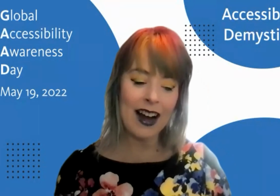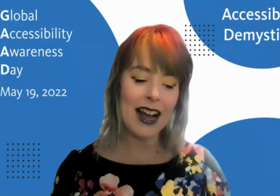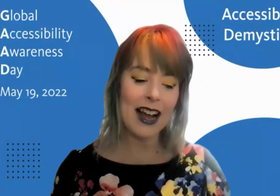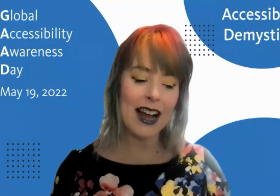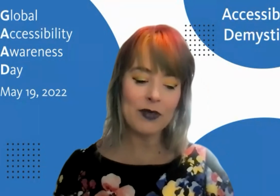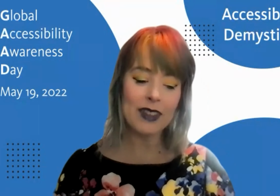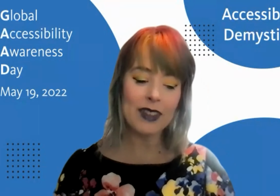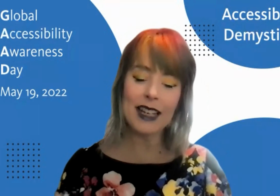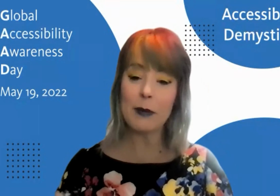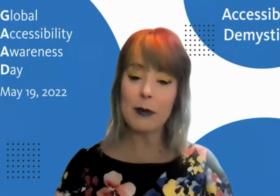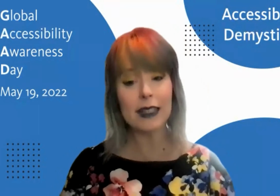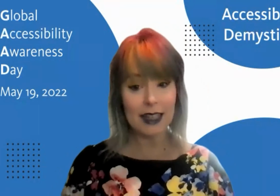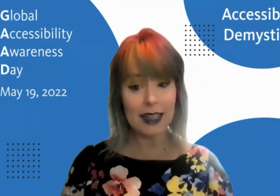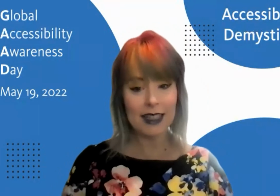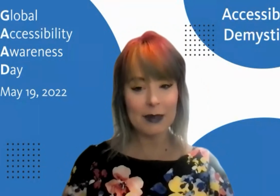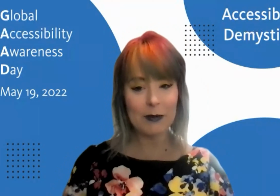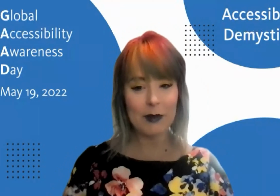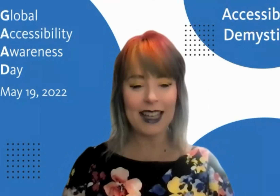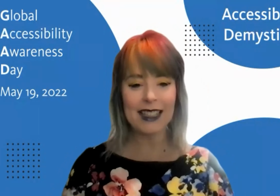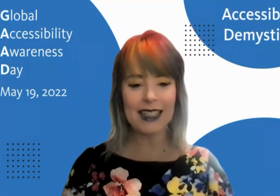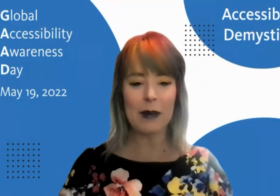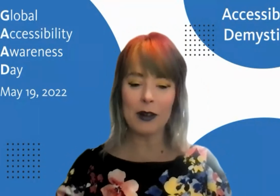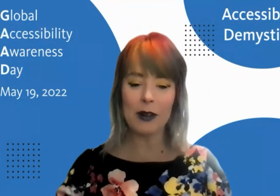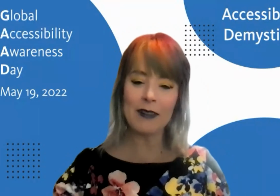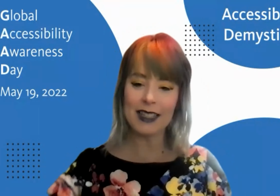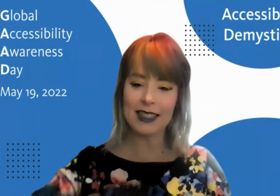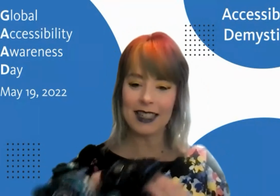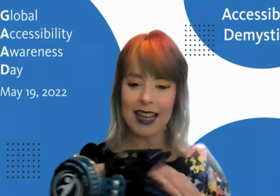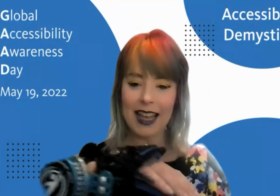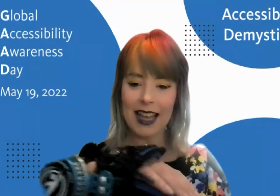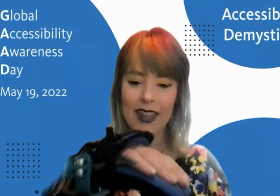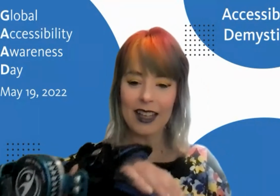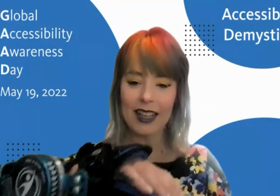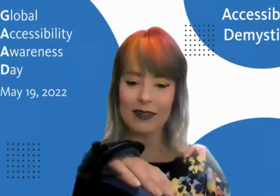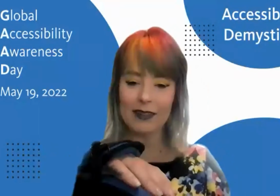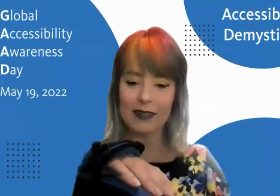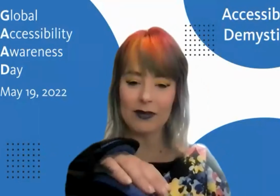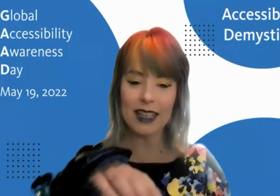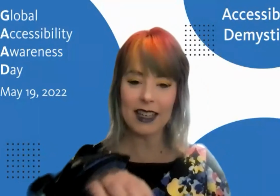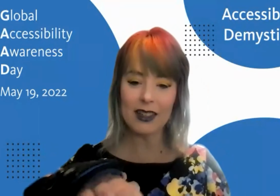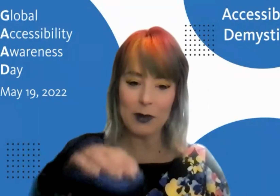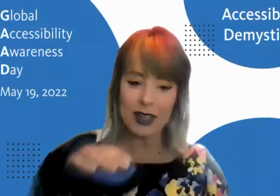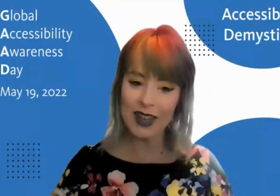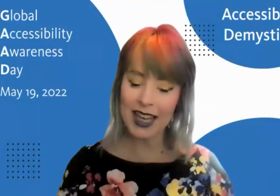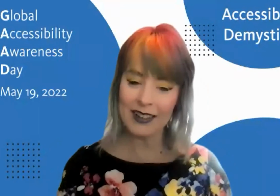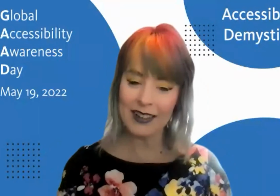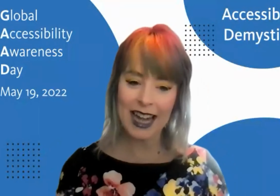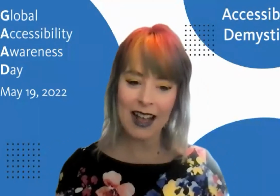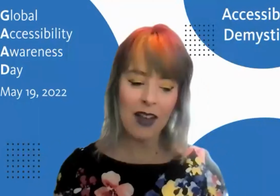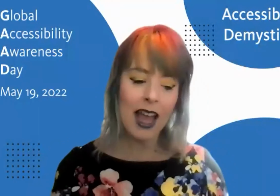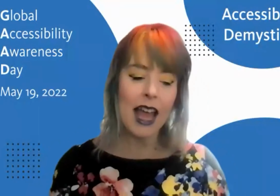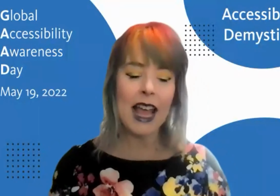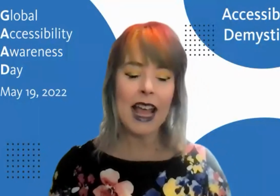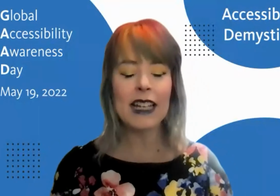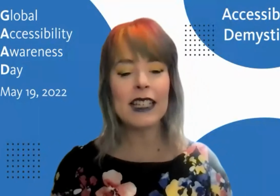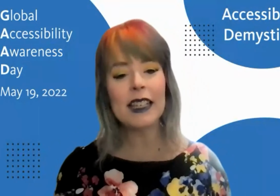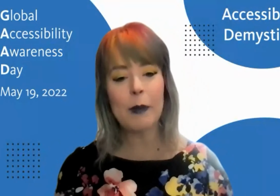broke my wrist, and I have like a little crazy contraption on my hand right now, and I did